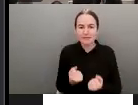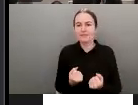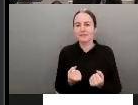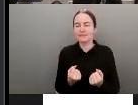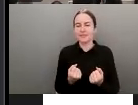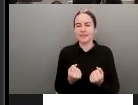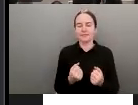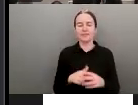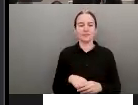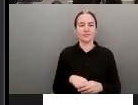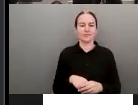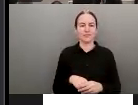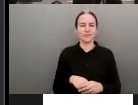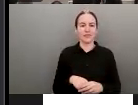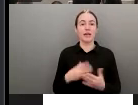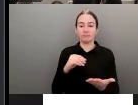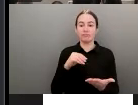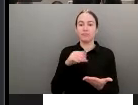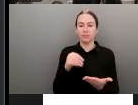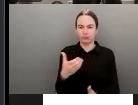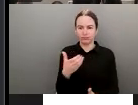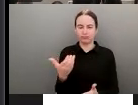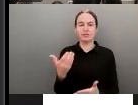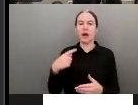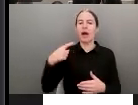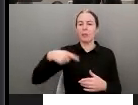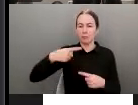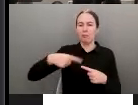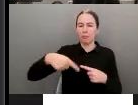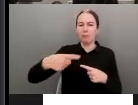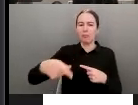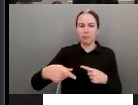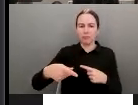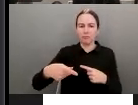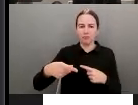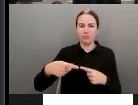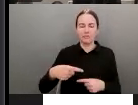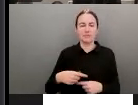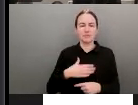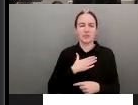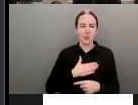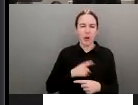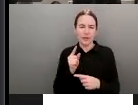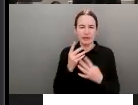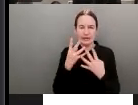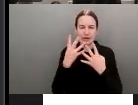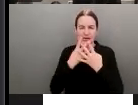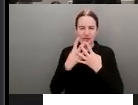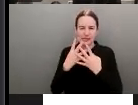And now screenshot, I can continue. I can press filter and short - screenshot here. Or